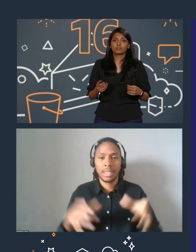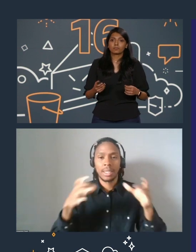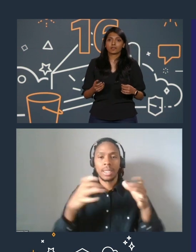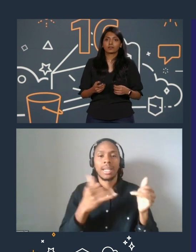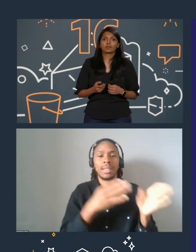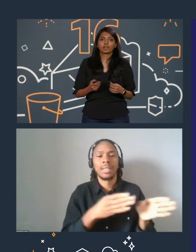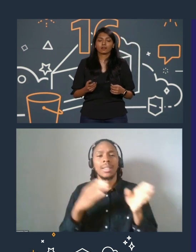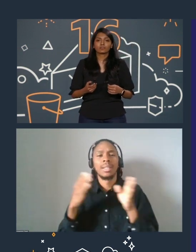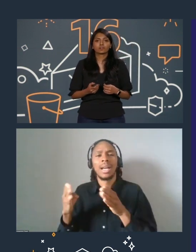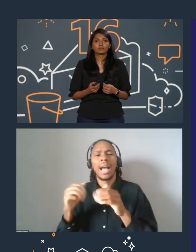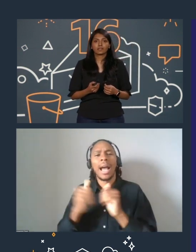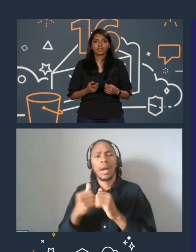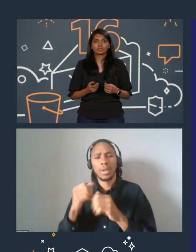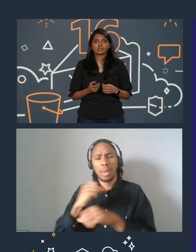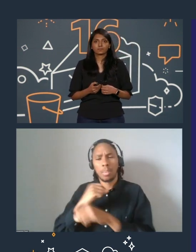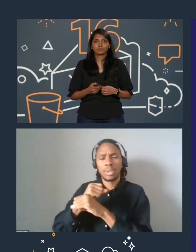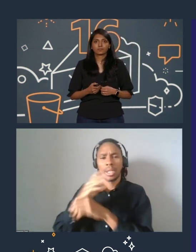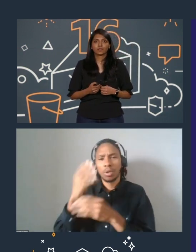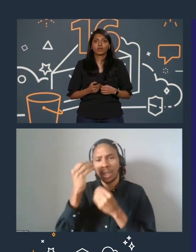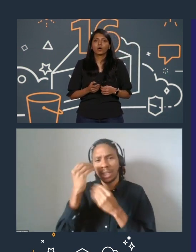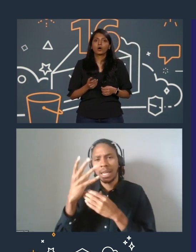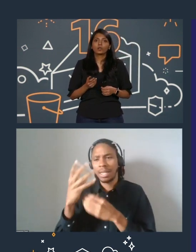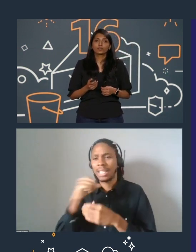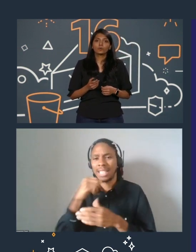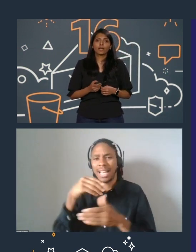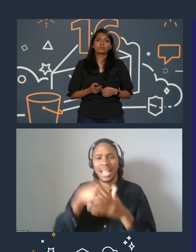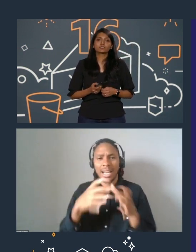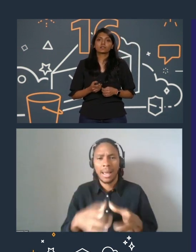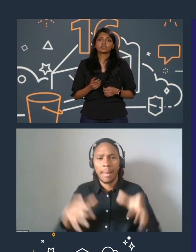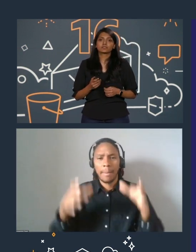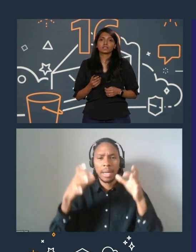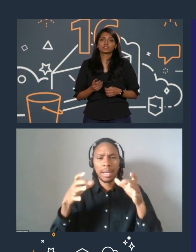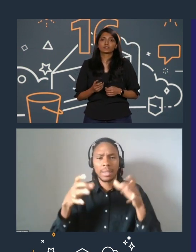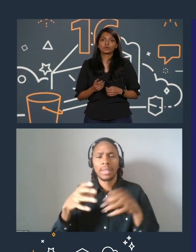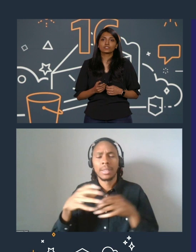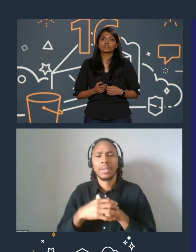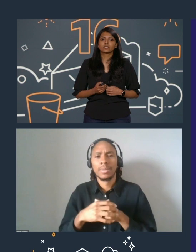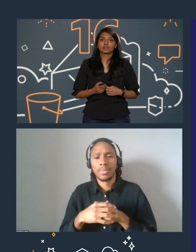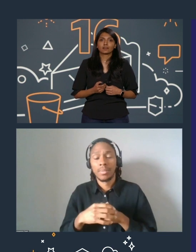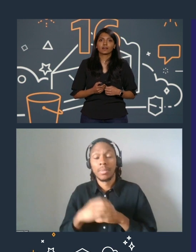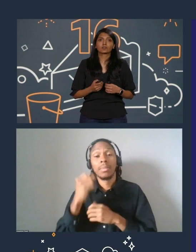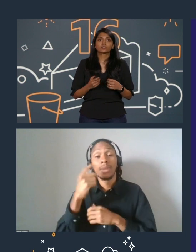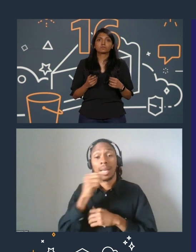of a bucket or account for compliance. Although Amazon S3 stores your data across multiple